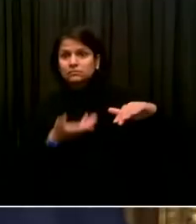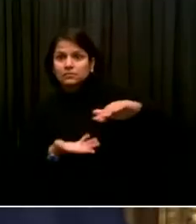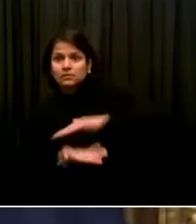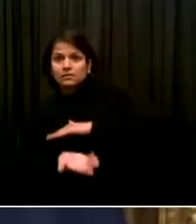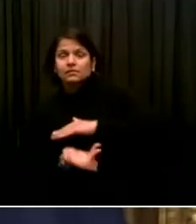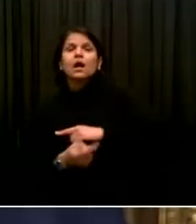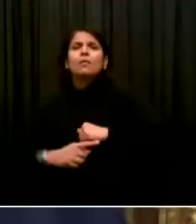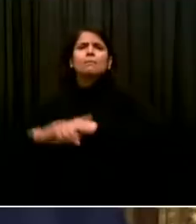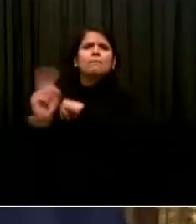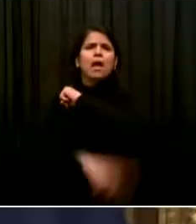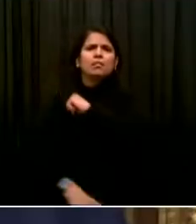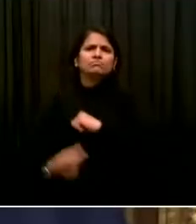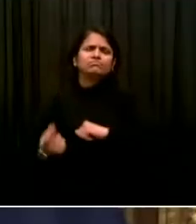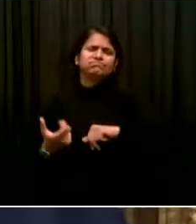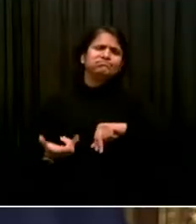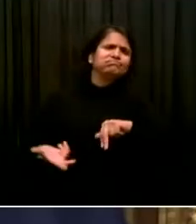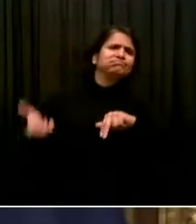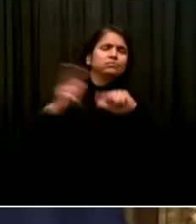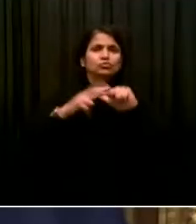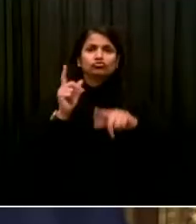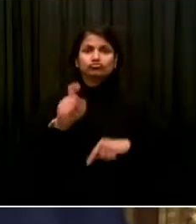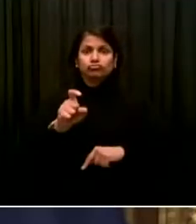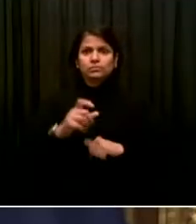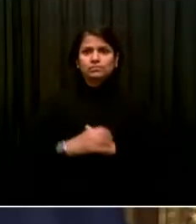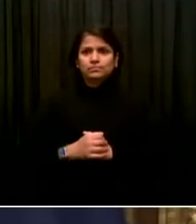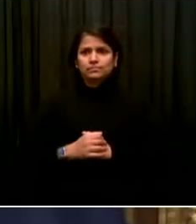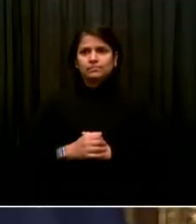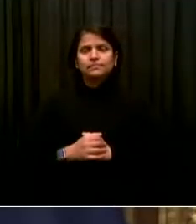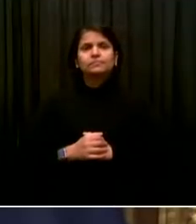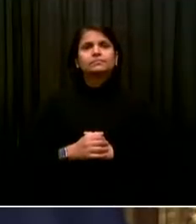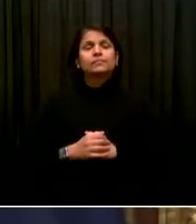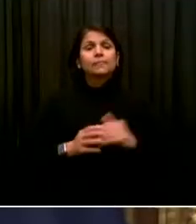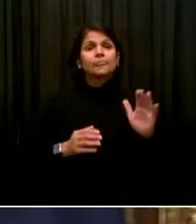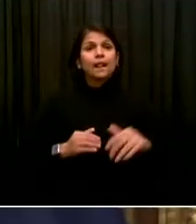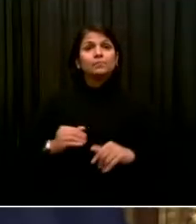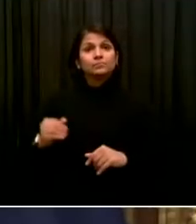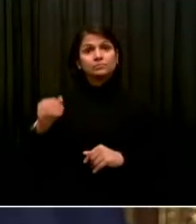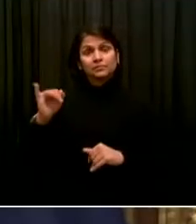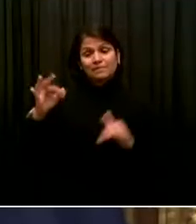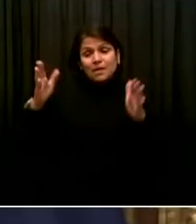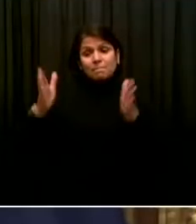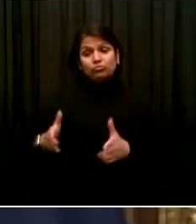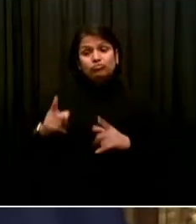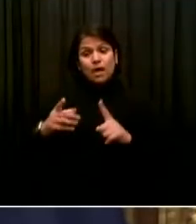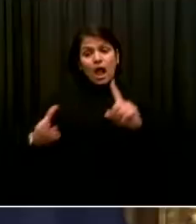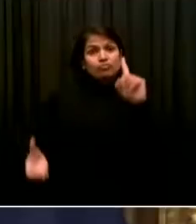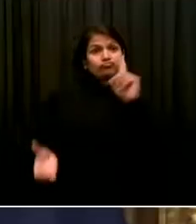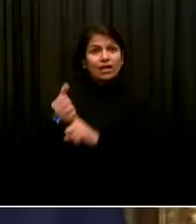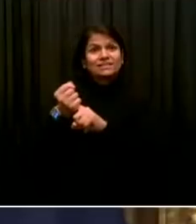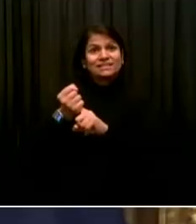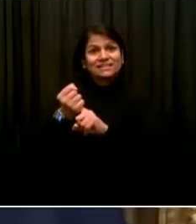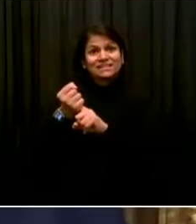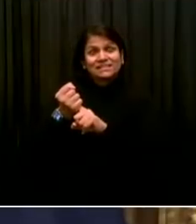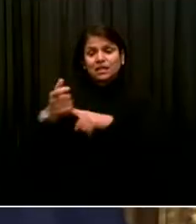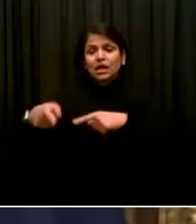PENALTY FOR GUN TRAFFICKING. CURRENTLY A GUN TRAFFICKER ON